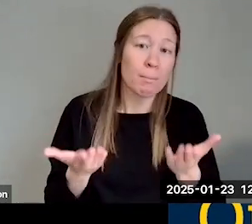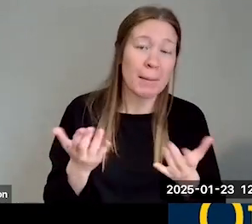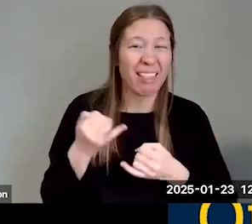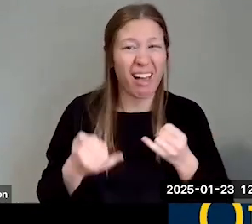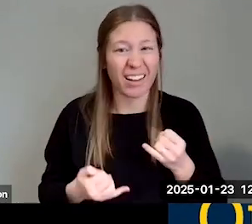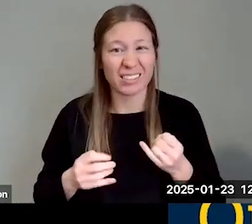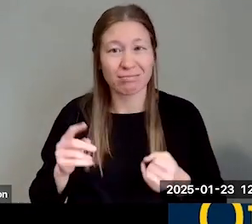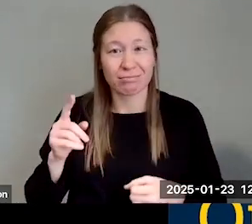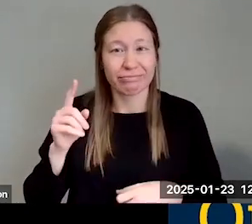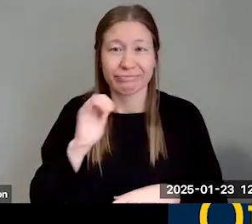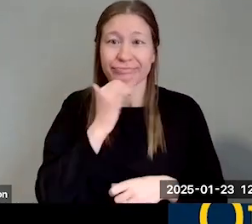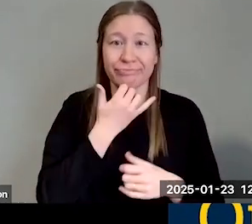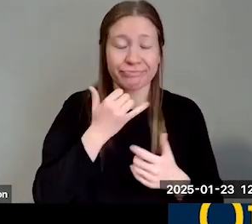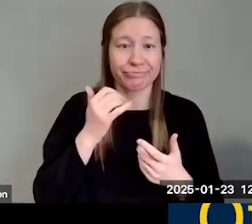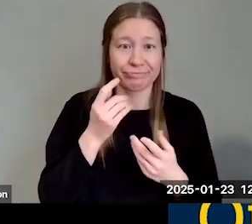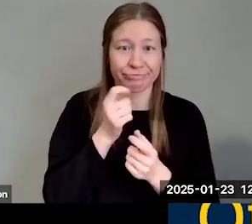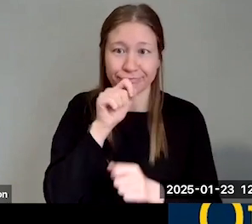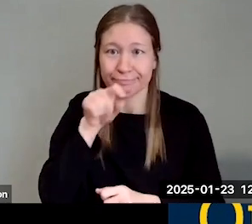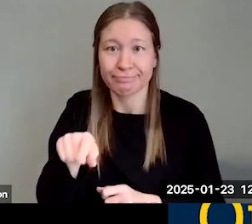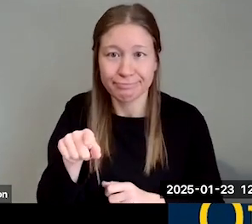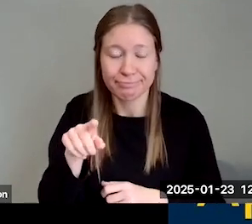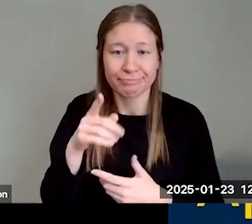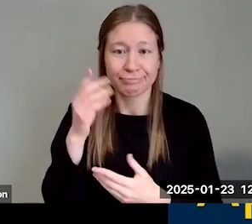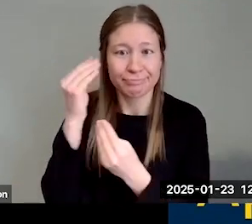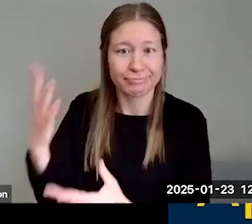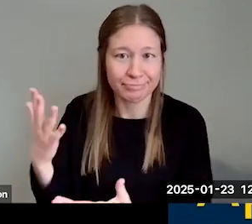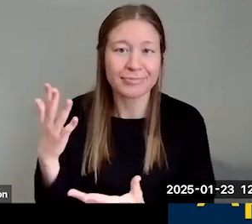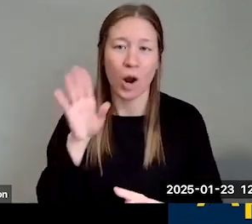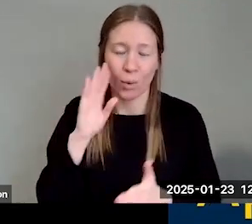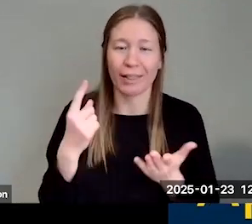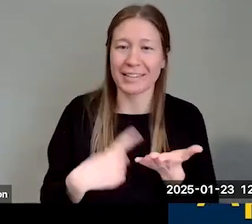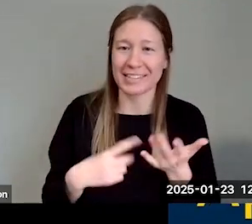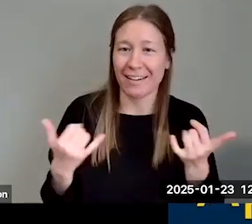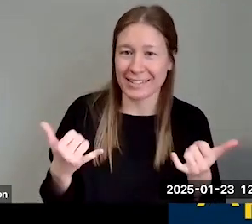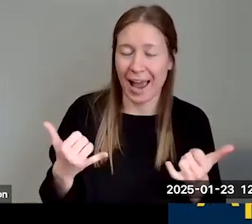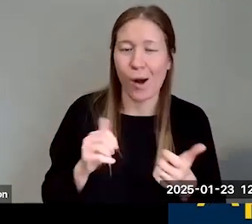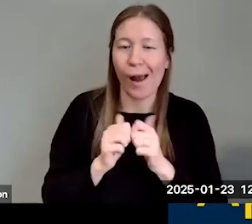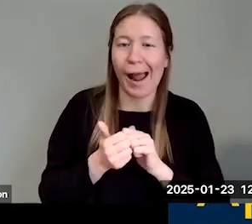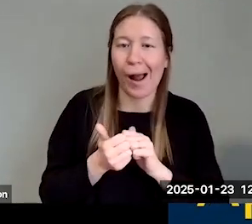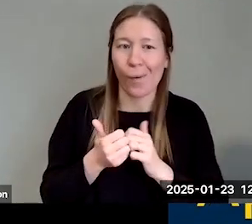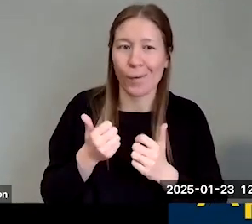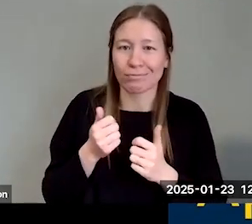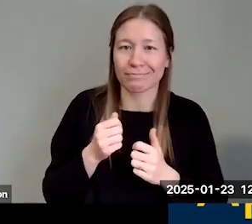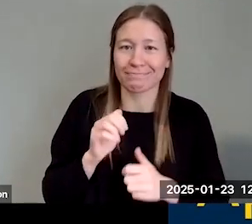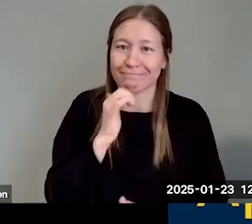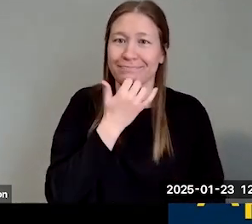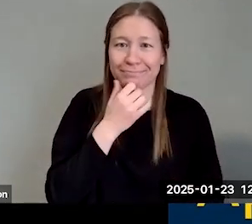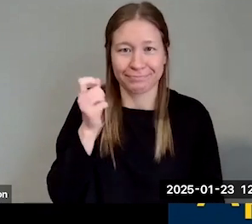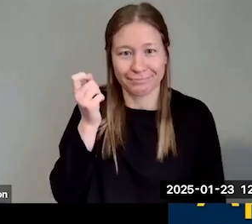unintentionally discloses disability right now. So when we think about how somebody